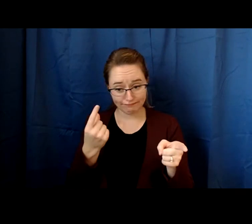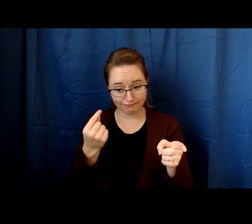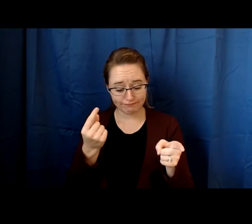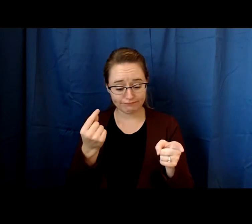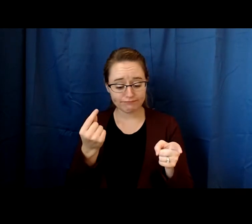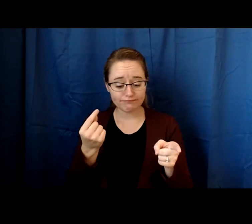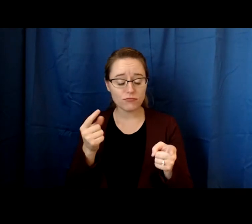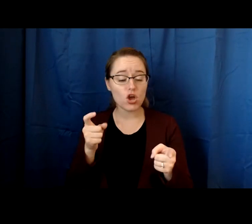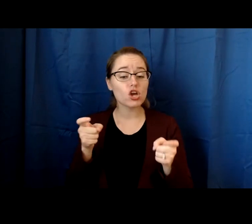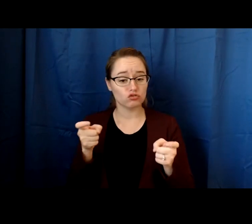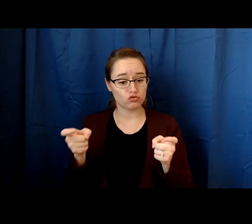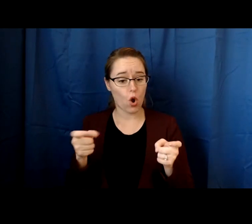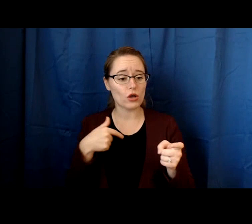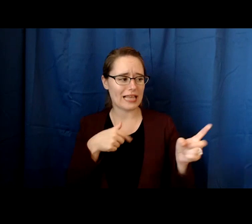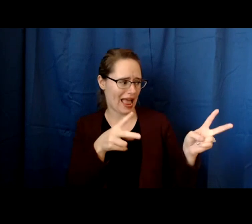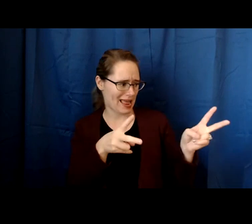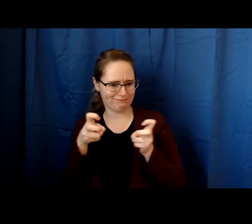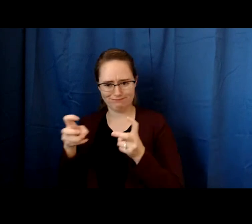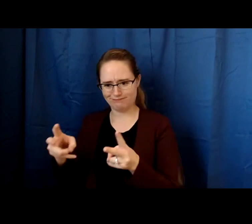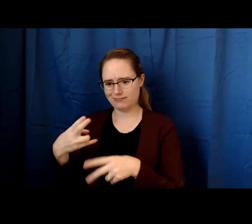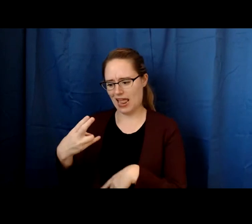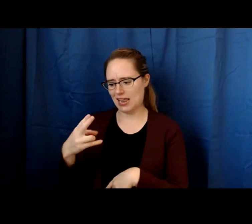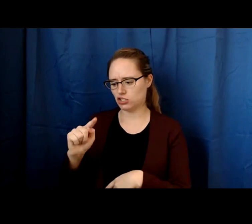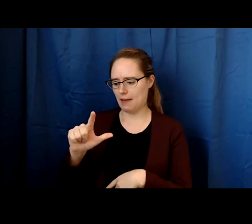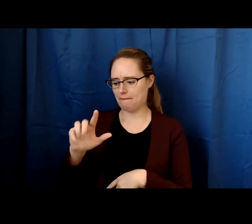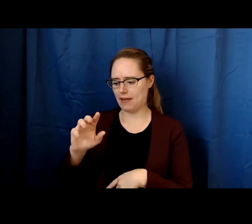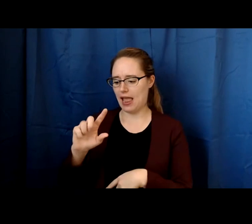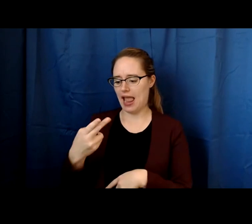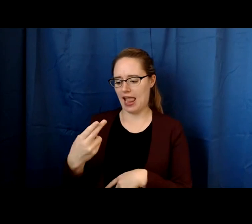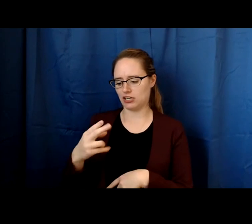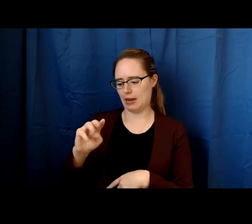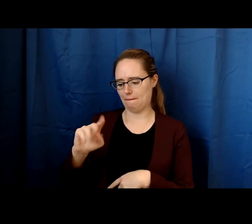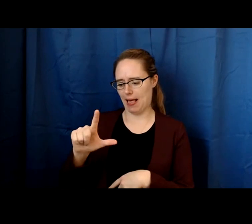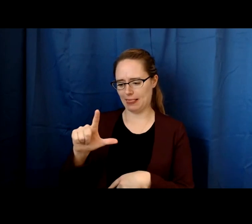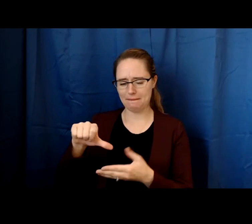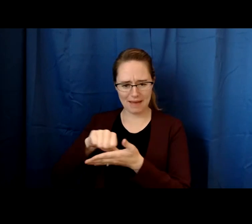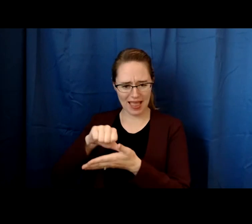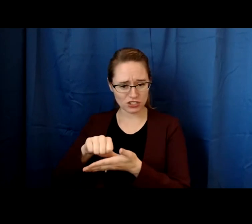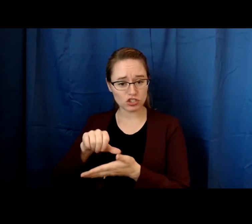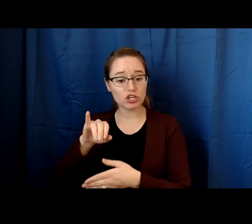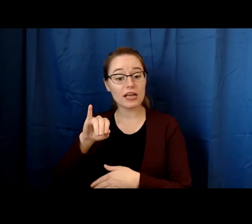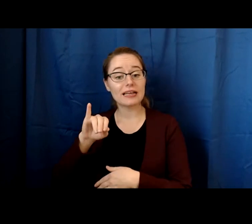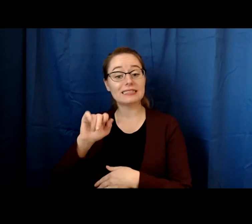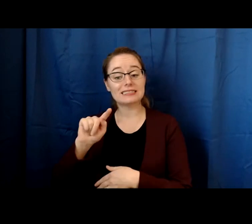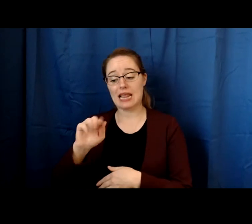and put them on my HTML page, and then I used the Tableau JavaScript API